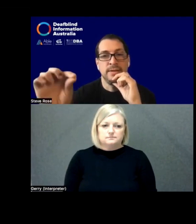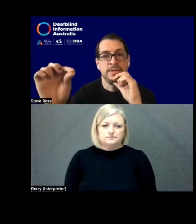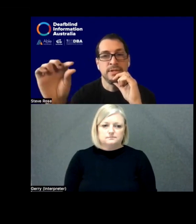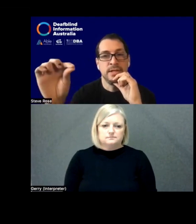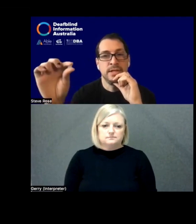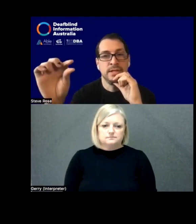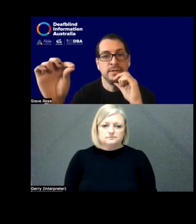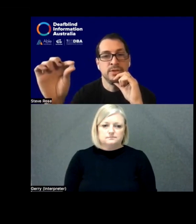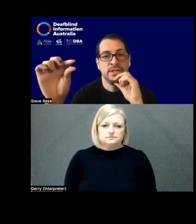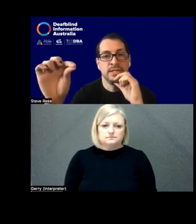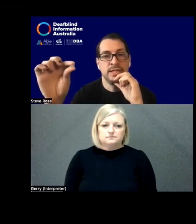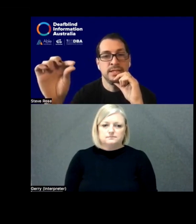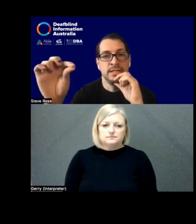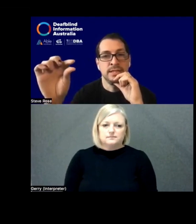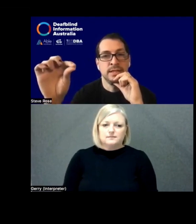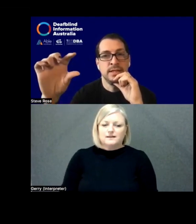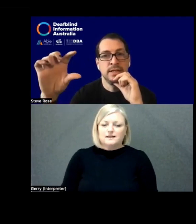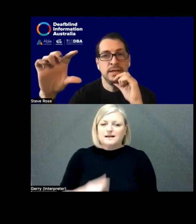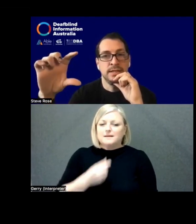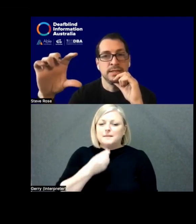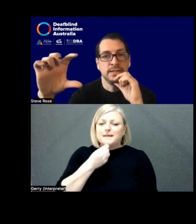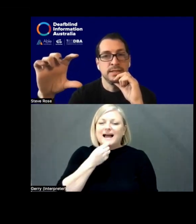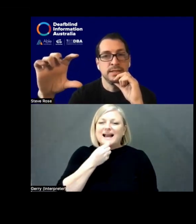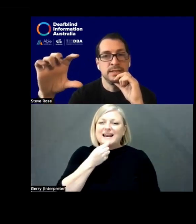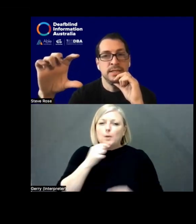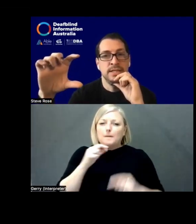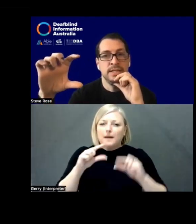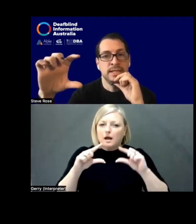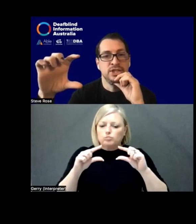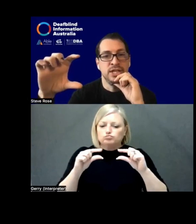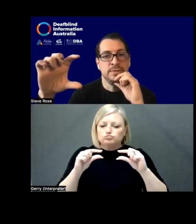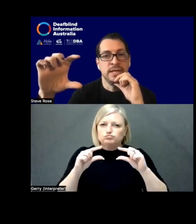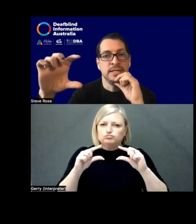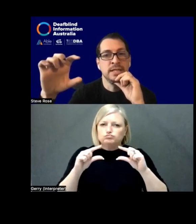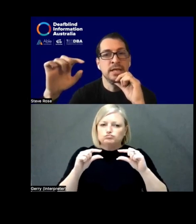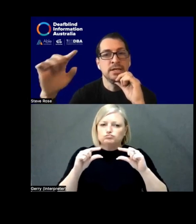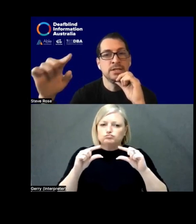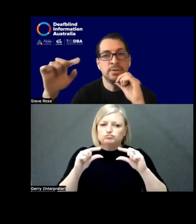There was just a little testing, and a C-shaped hand, so...